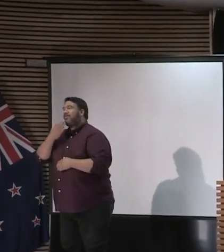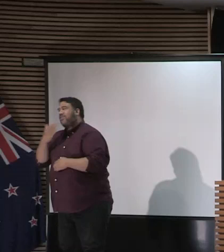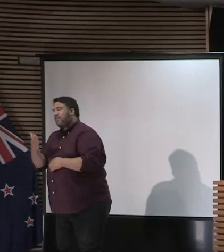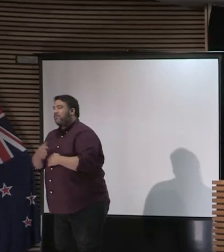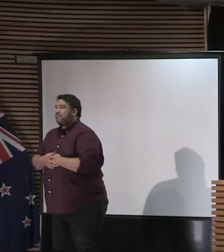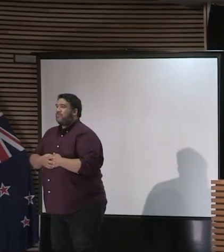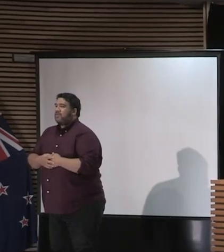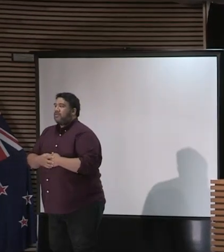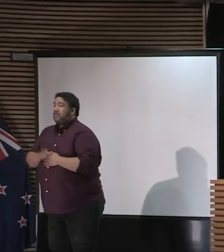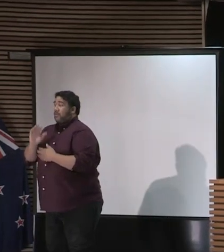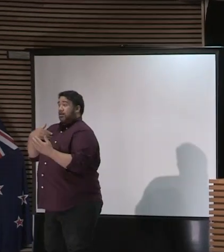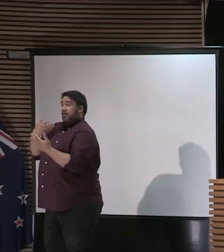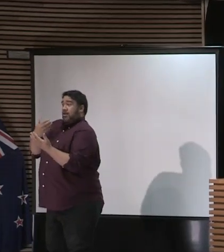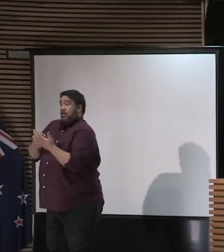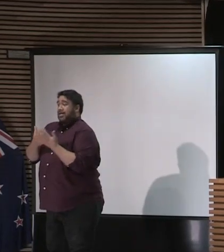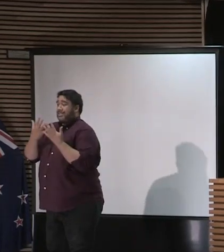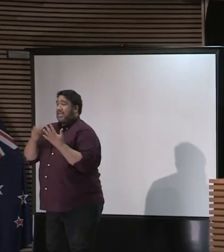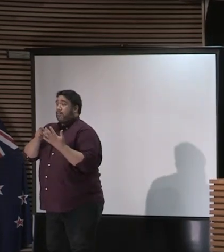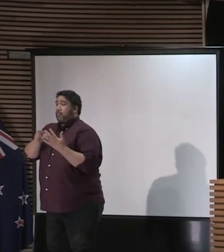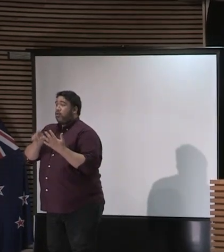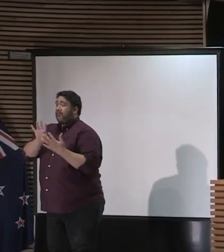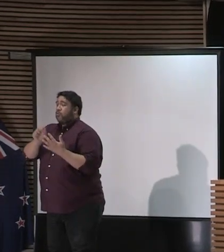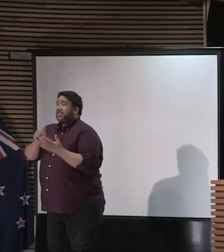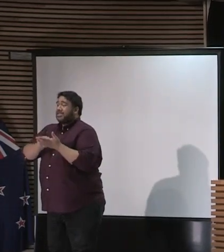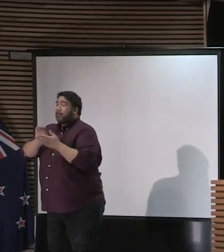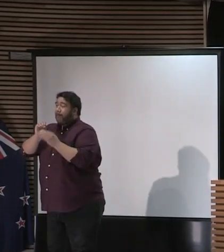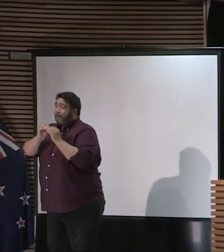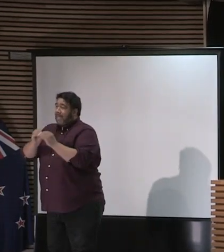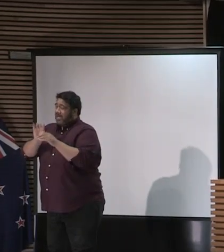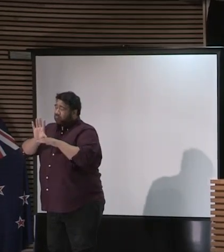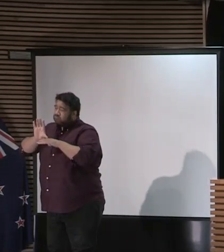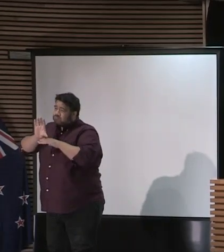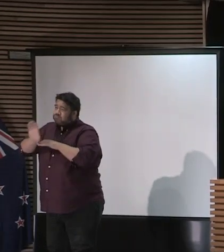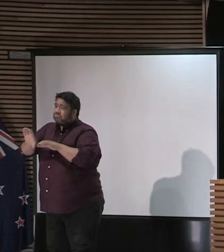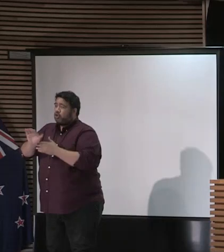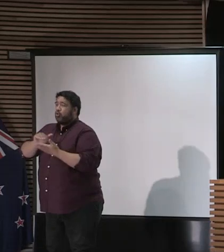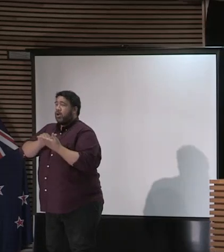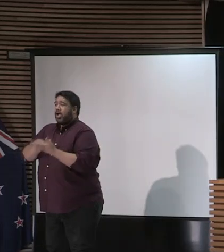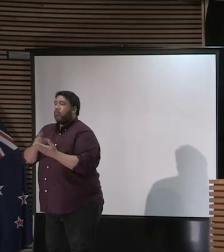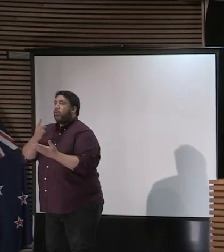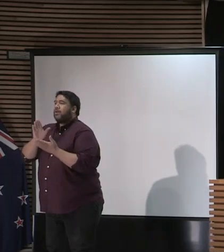Minister Sepuloni. Thank you. And good afternoon, everyone.